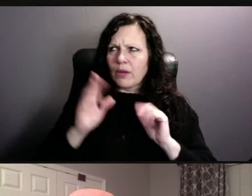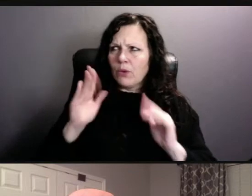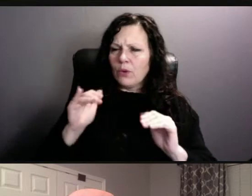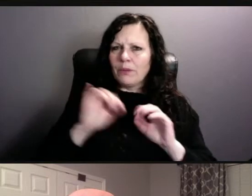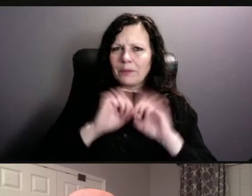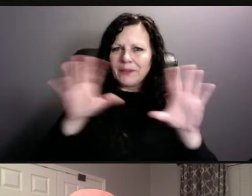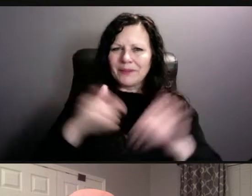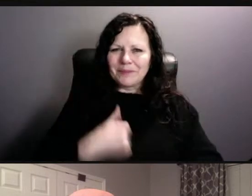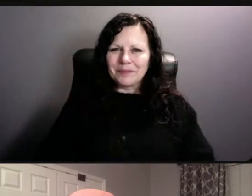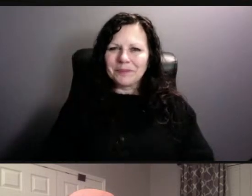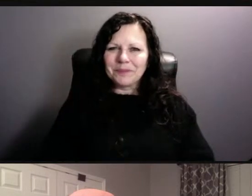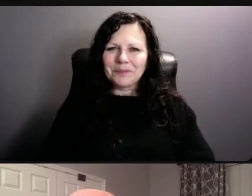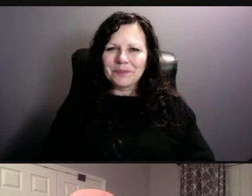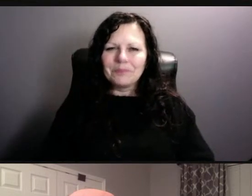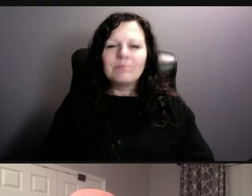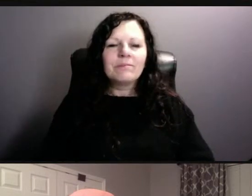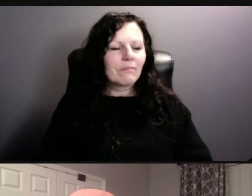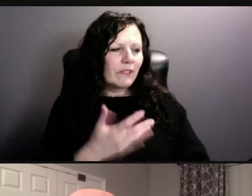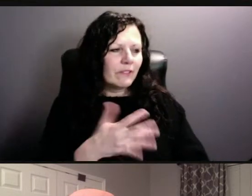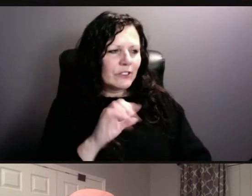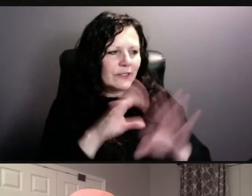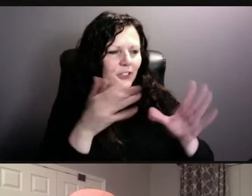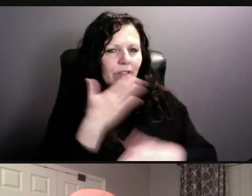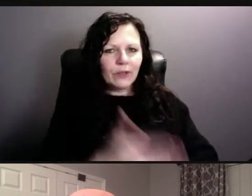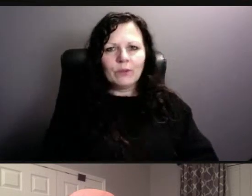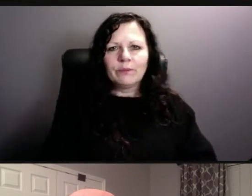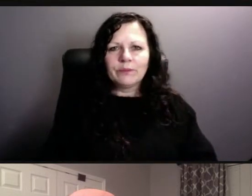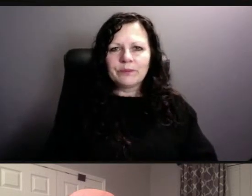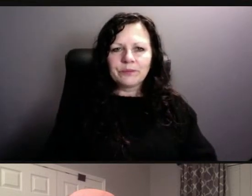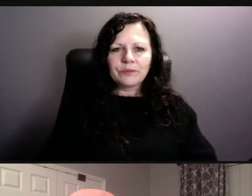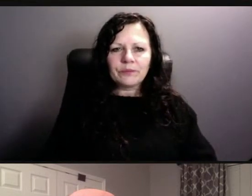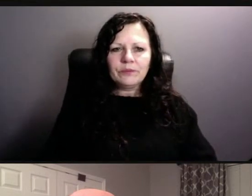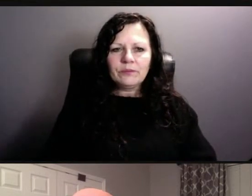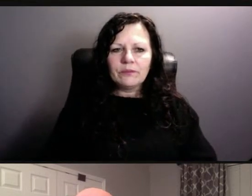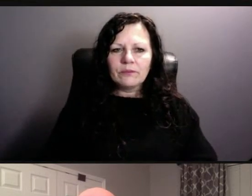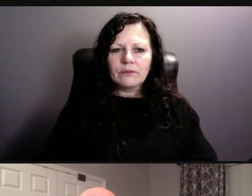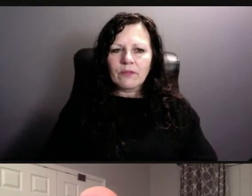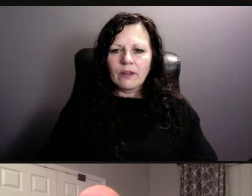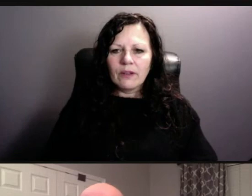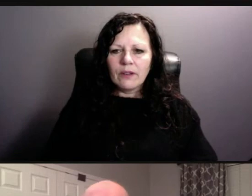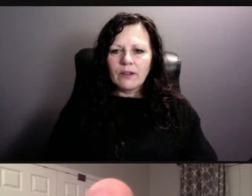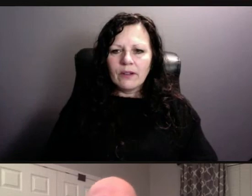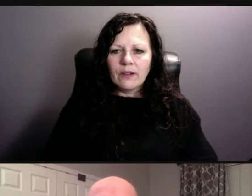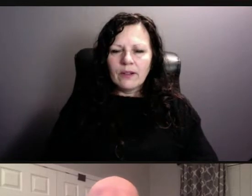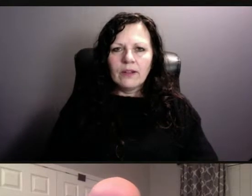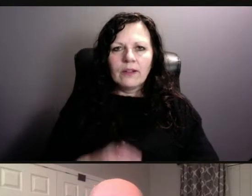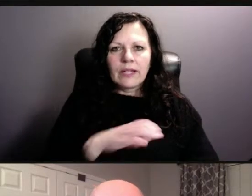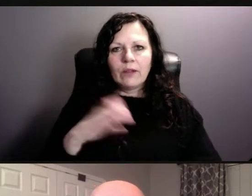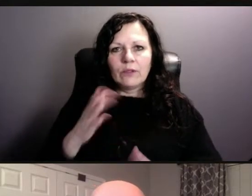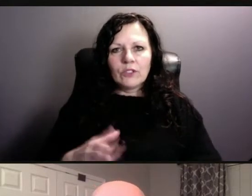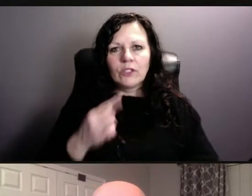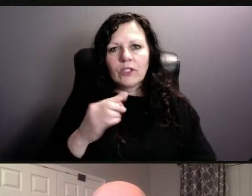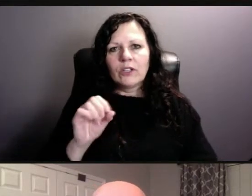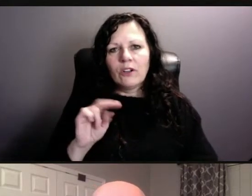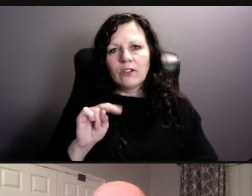THEY INCREASE THAT. THAT WOULD TAKE.